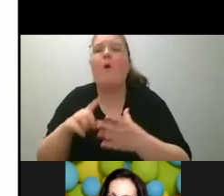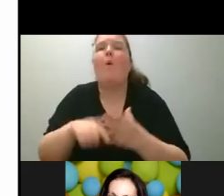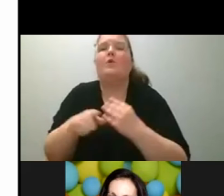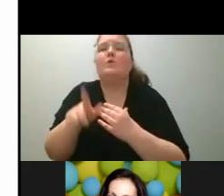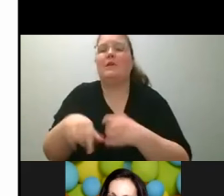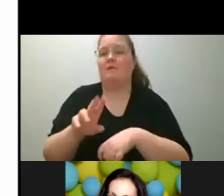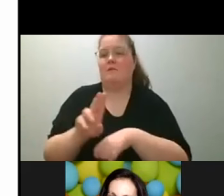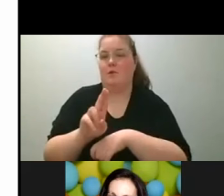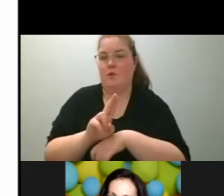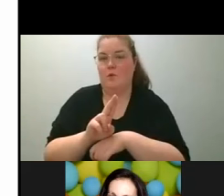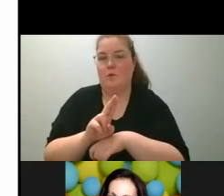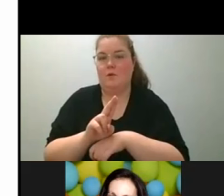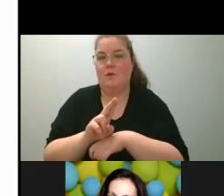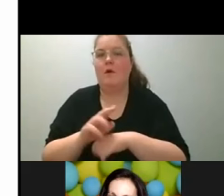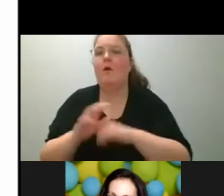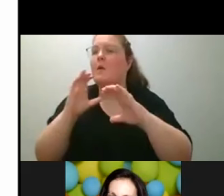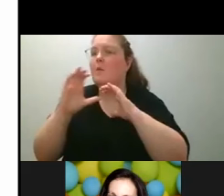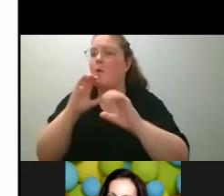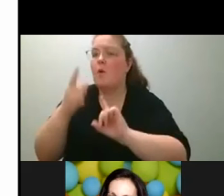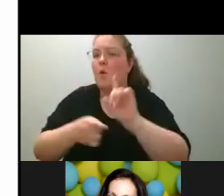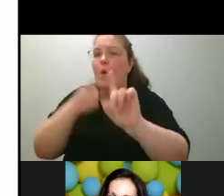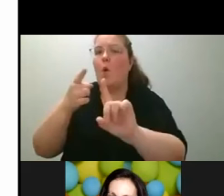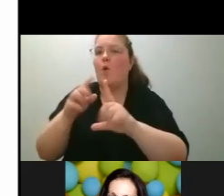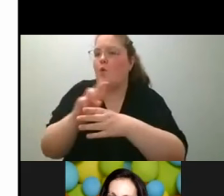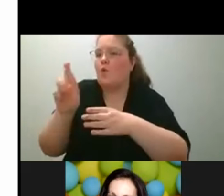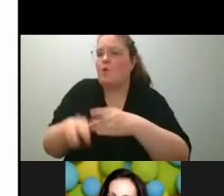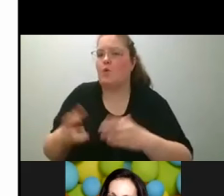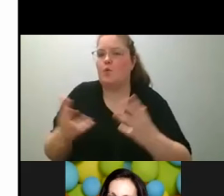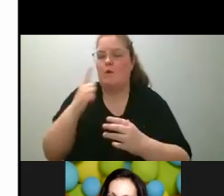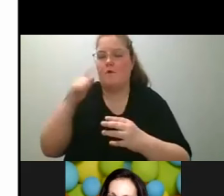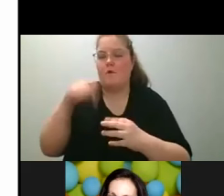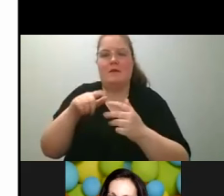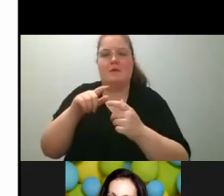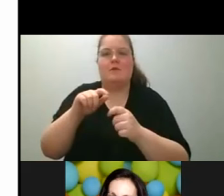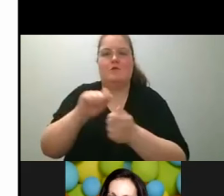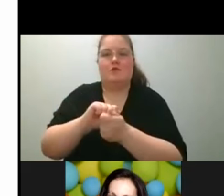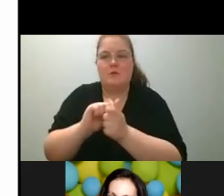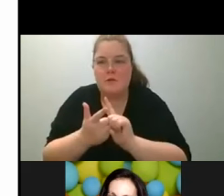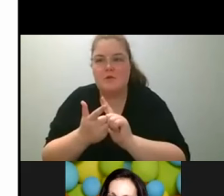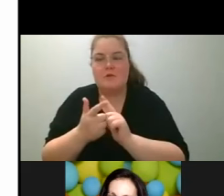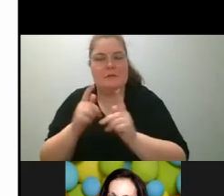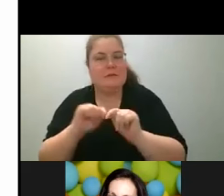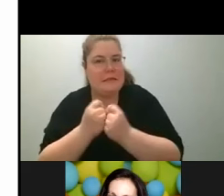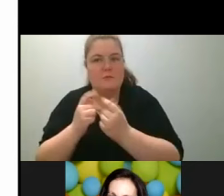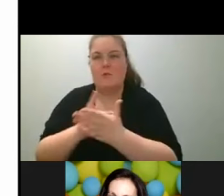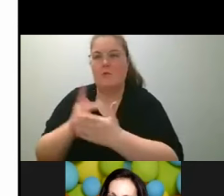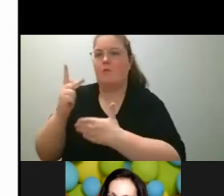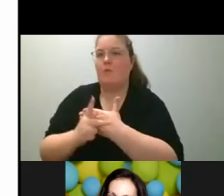What types of communication are you expecting with the translation team and project management team? And of course, naturally pricing.